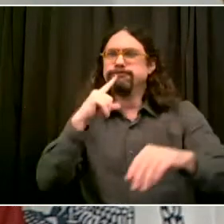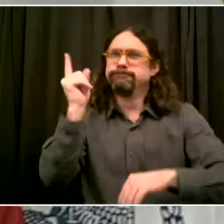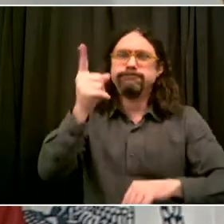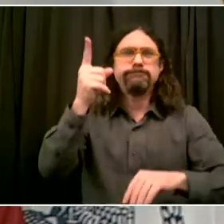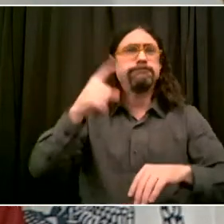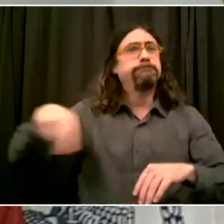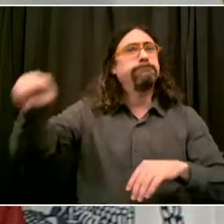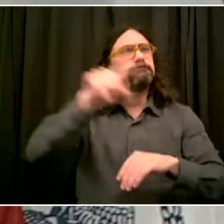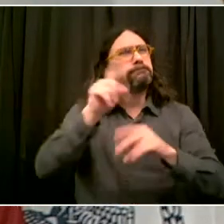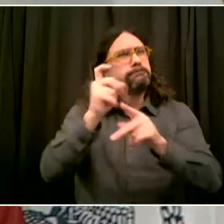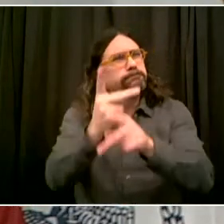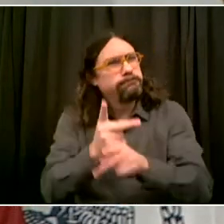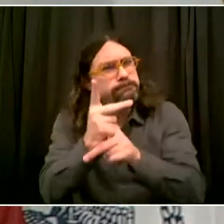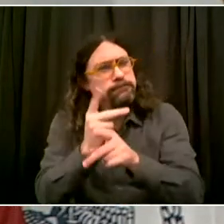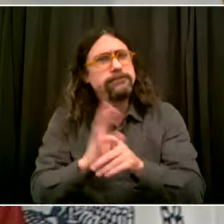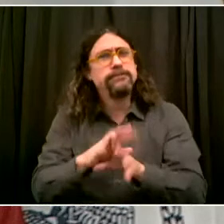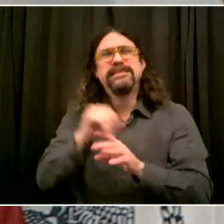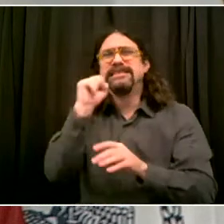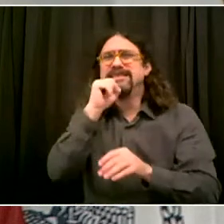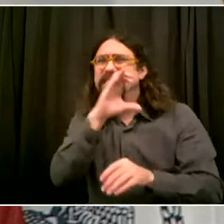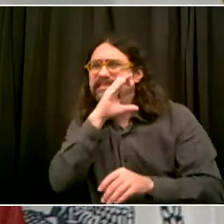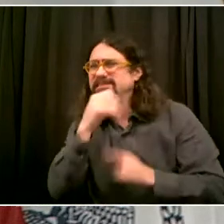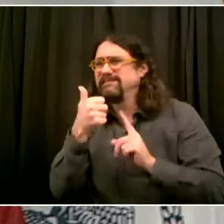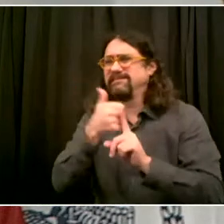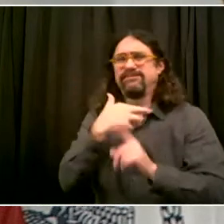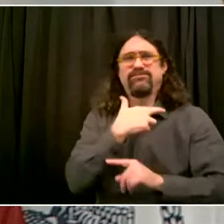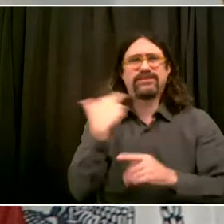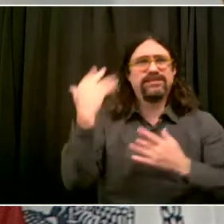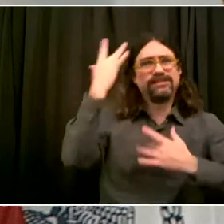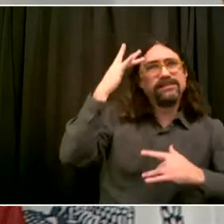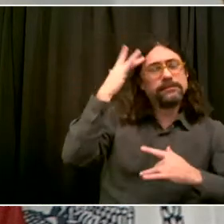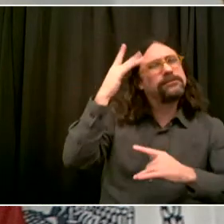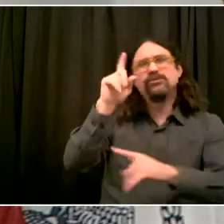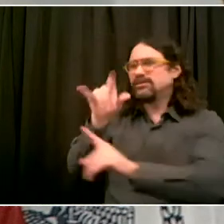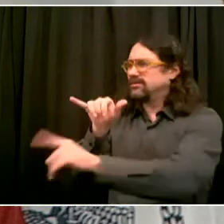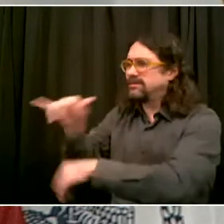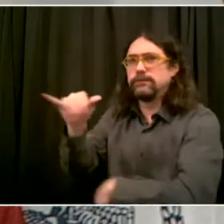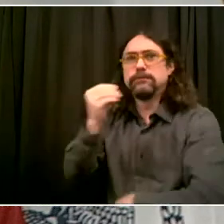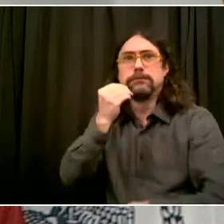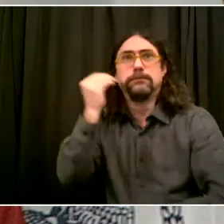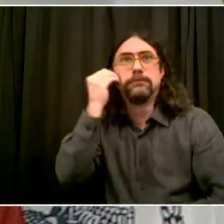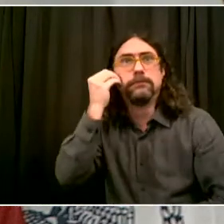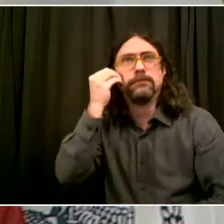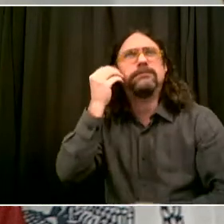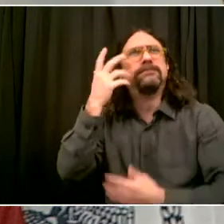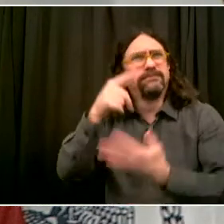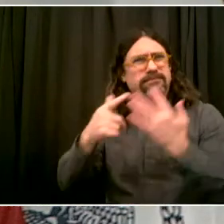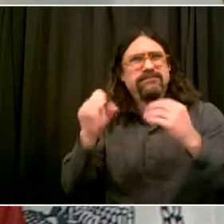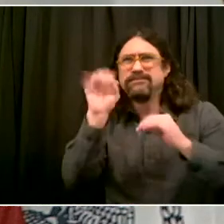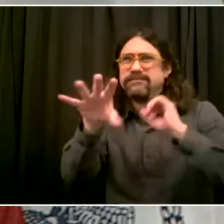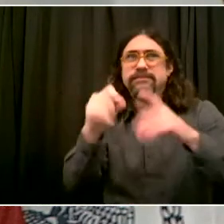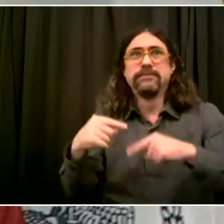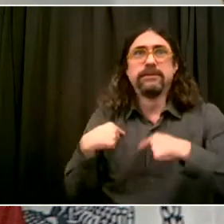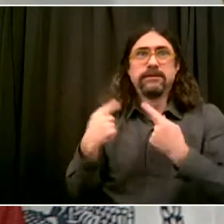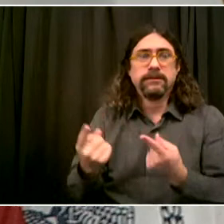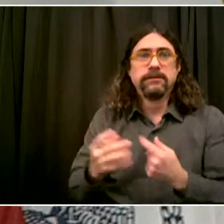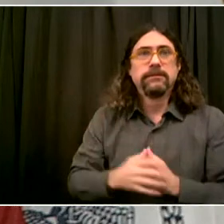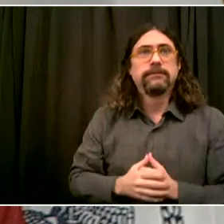ODN'N'T GO OUT, STAY IN, REALLY KEEP YOUR ACTIVITIES MINIMAL, THAT IS GOING TO HELP.